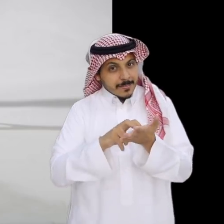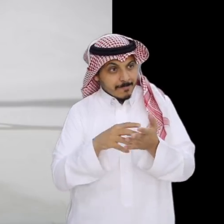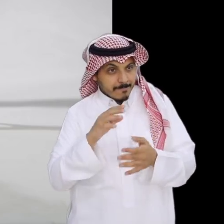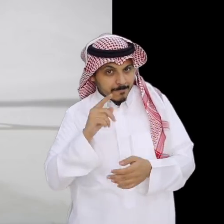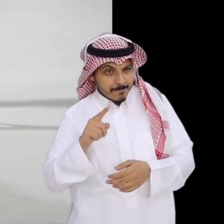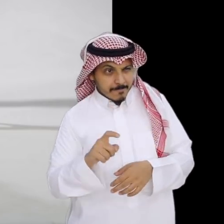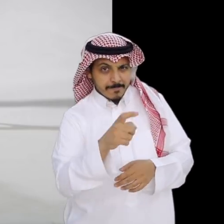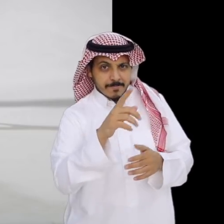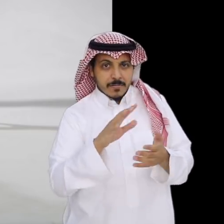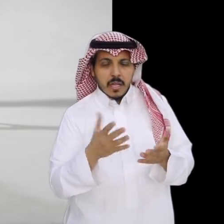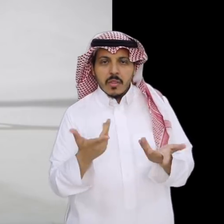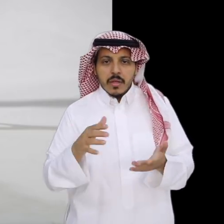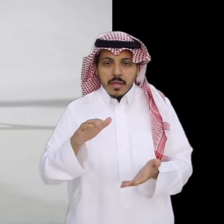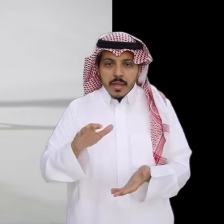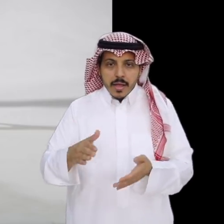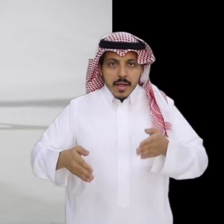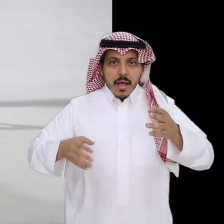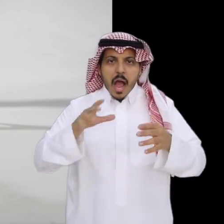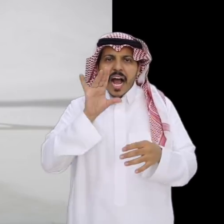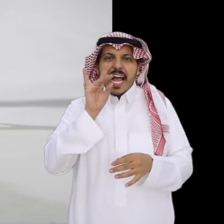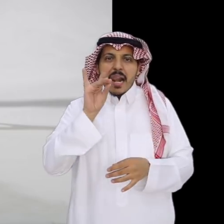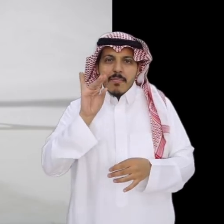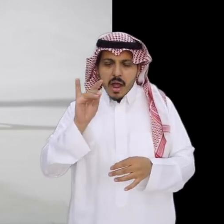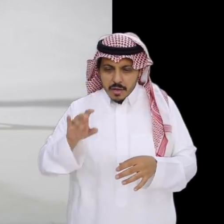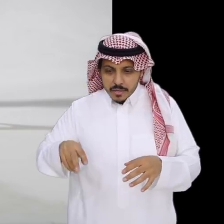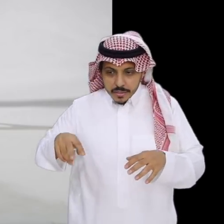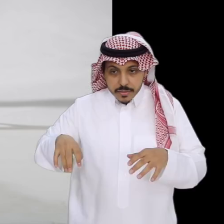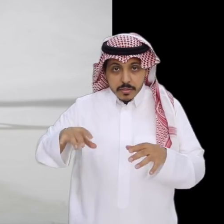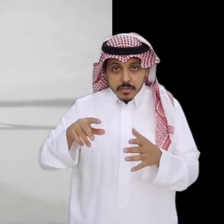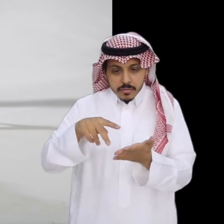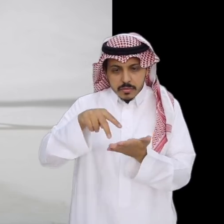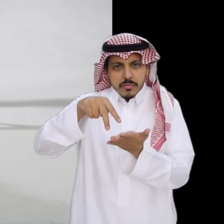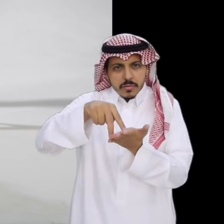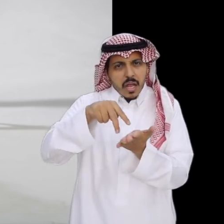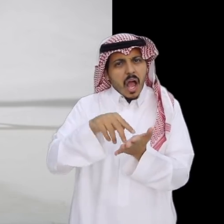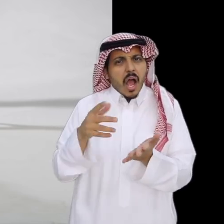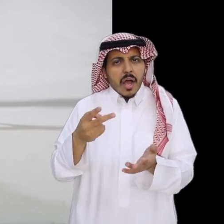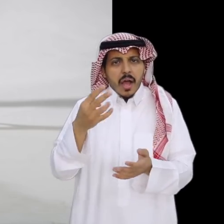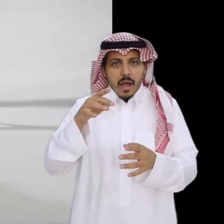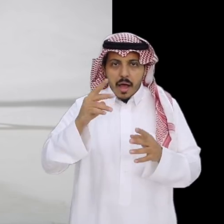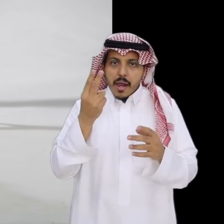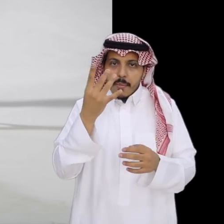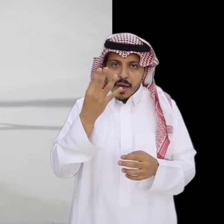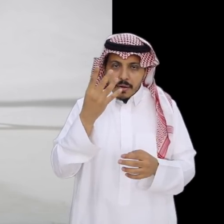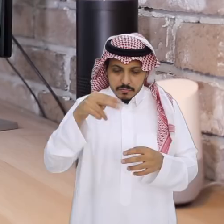It is the smaller version of the walking dog.